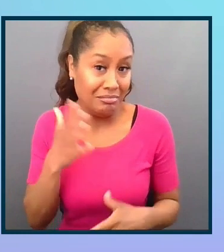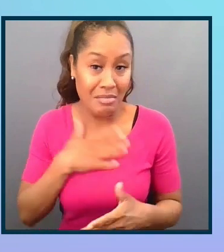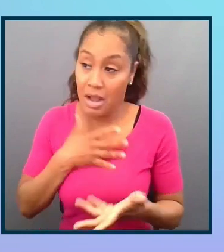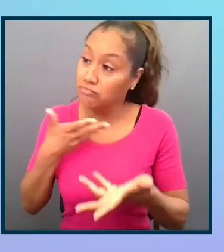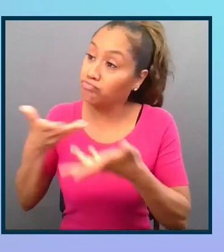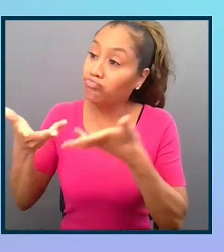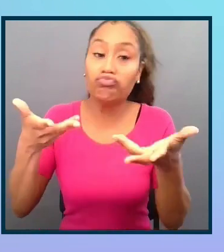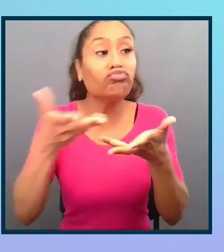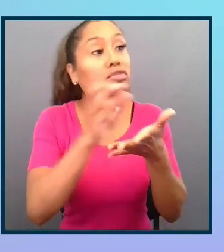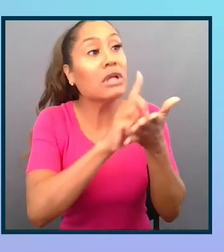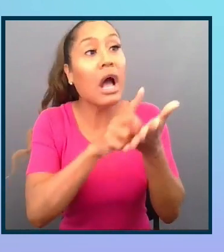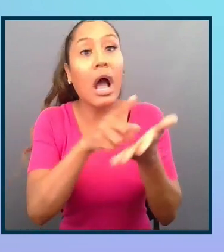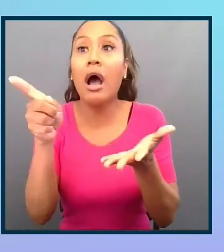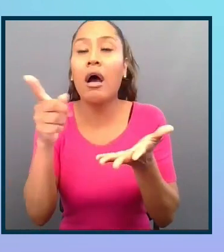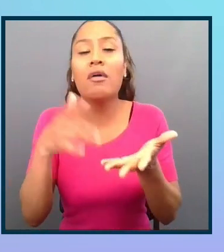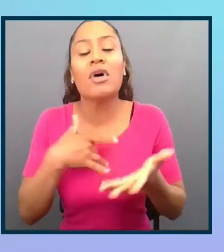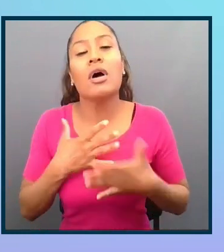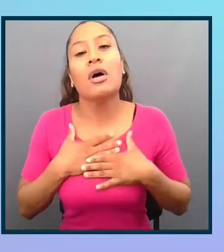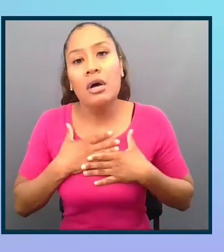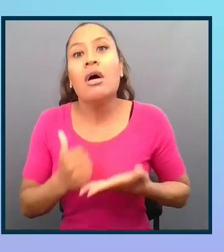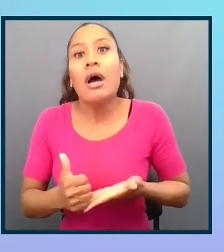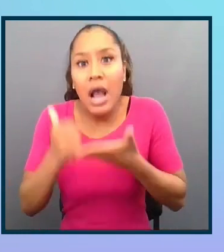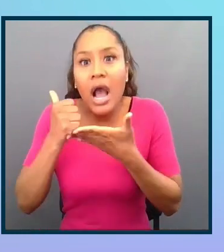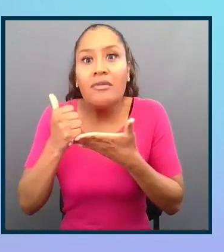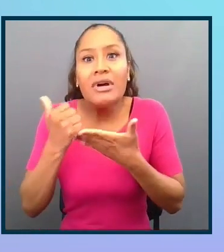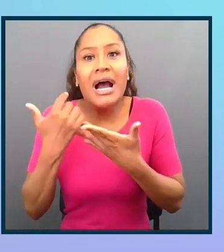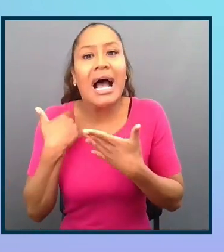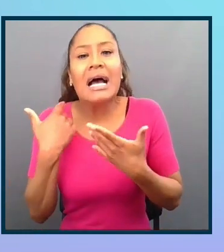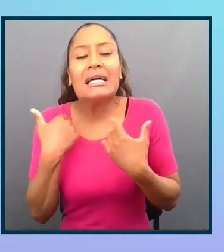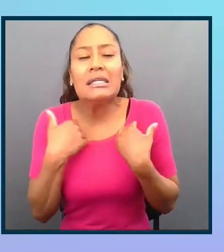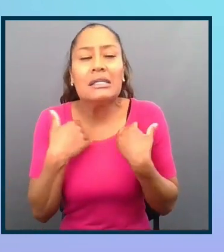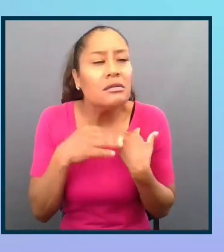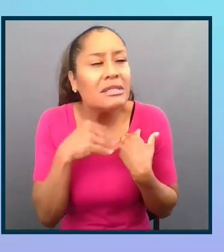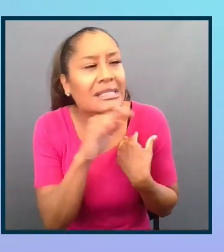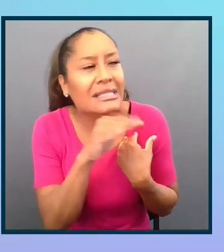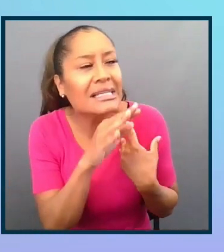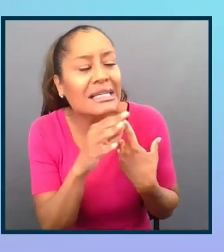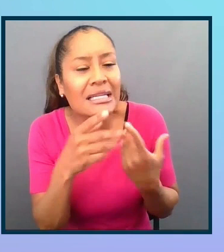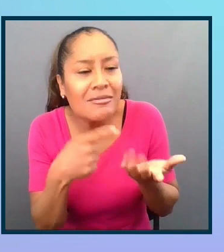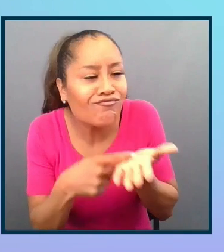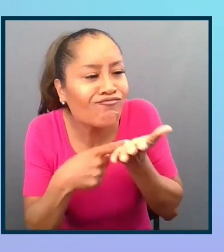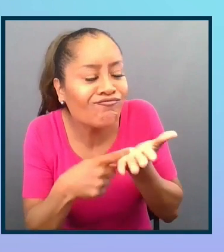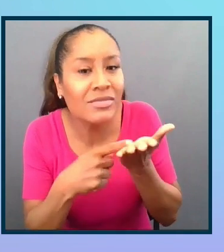find it helpful to have somebody to be can lean on, and talk with those advanced questions.